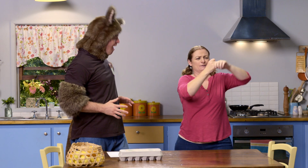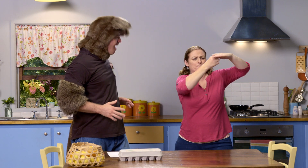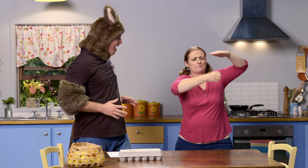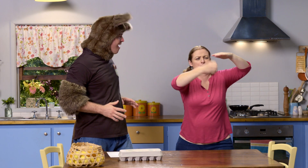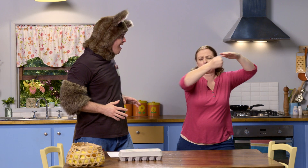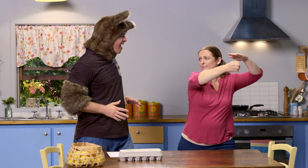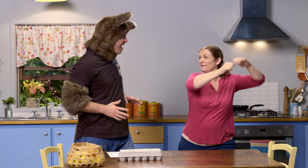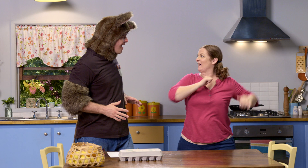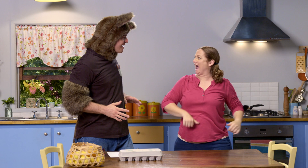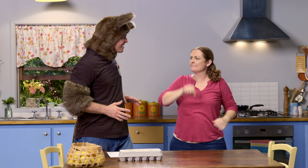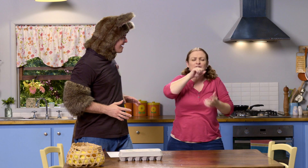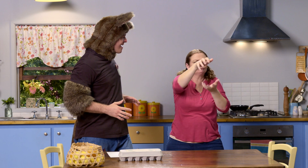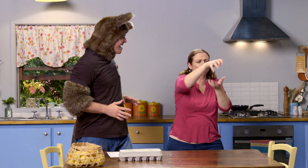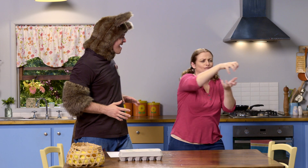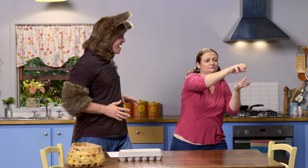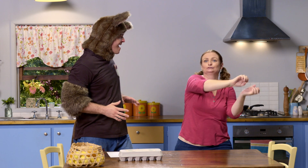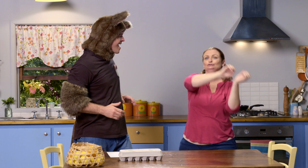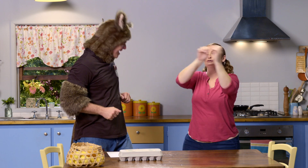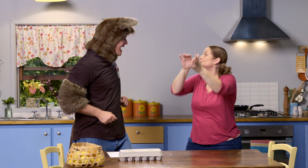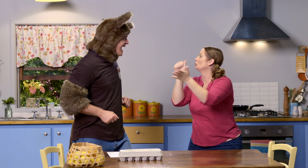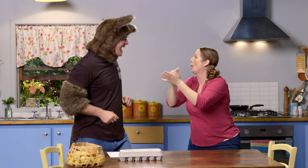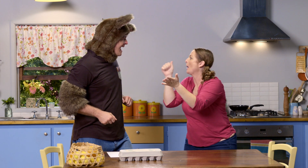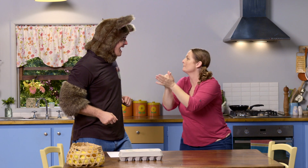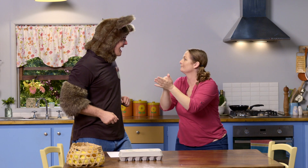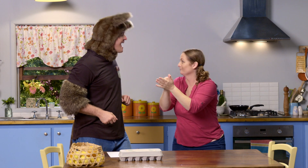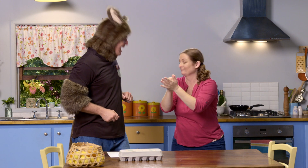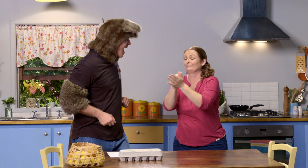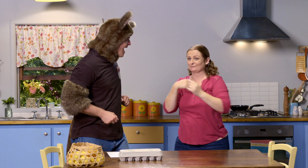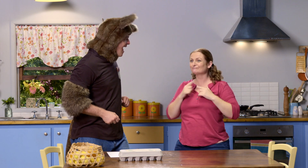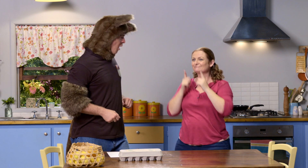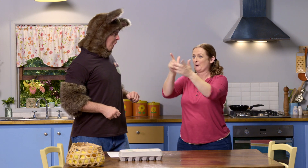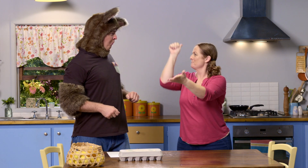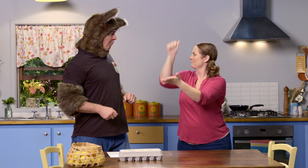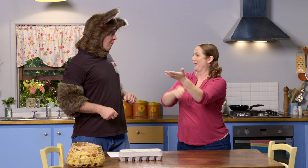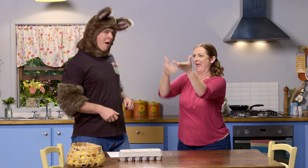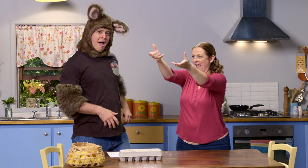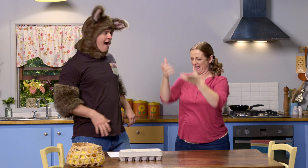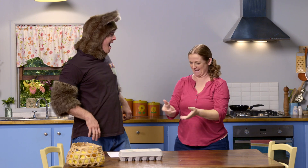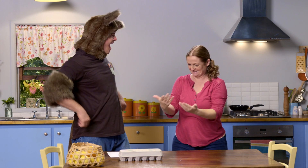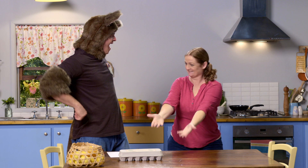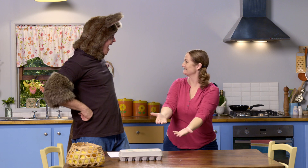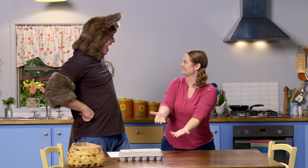The eggs that get laid then get taken to the shops. I go to the shops and buy them, and here they are.